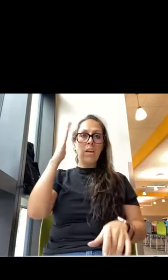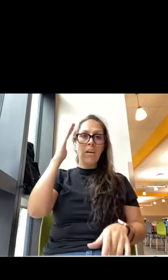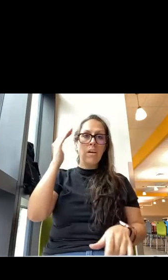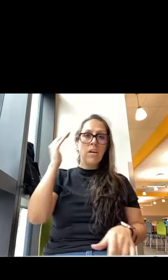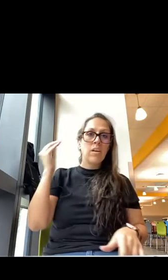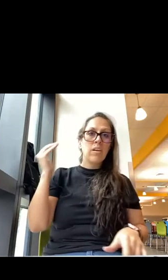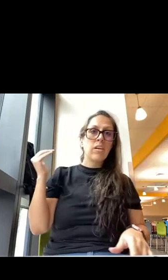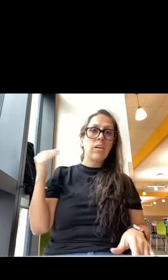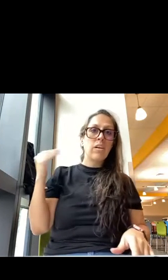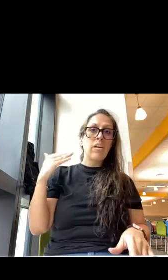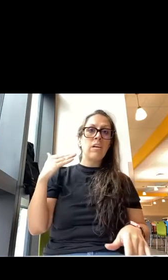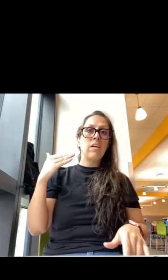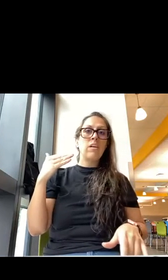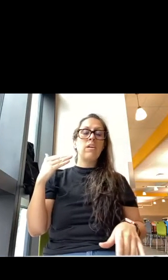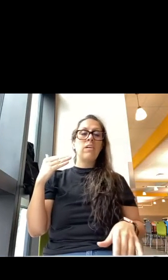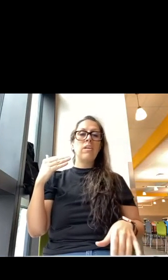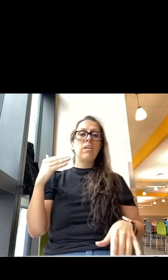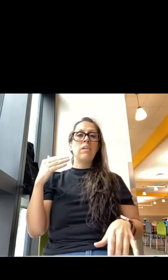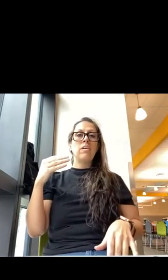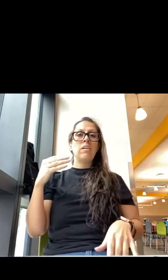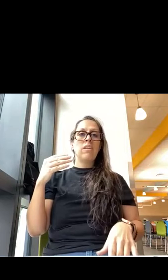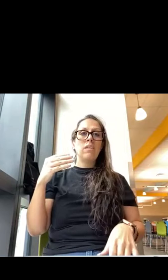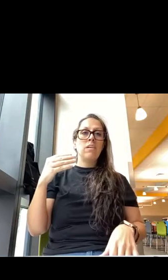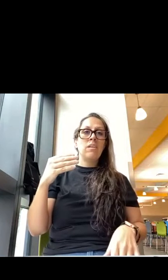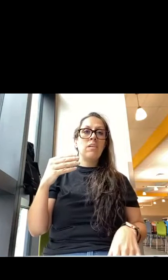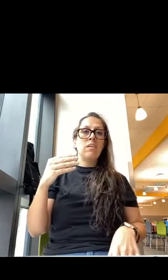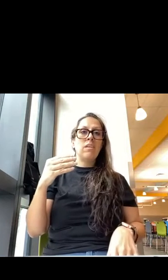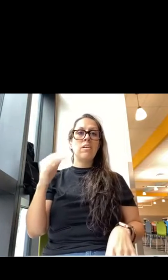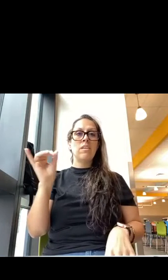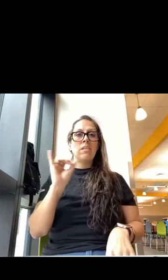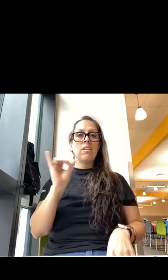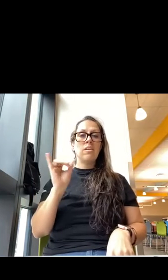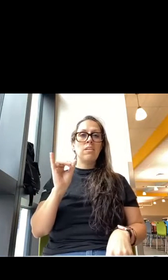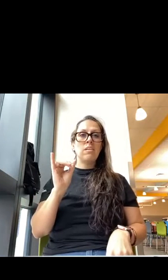as um, I feel like it's about as far away from the river delta,